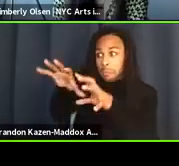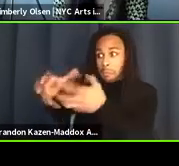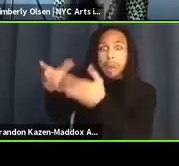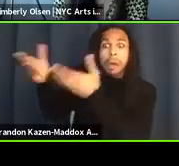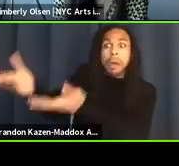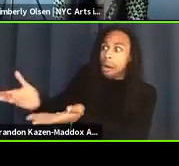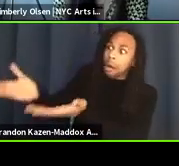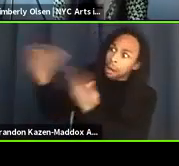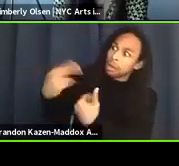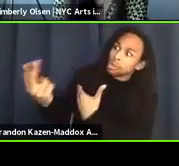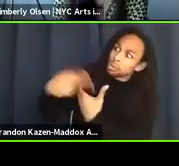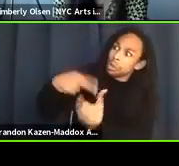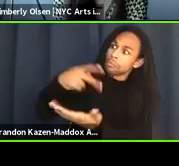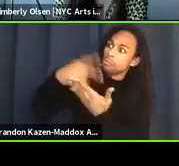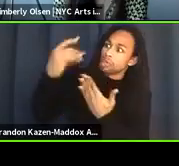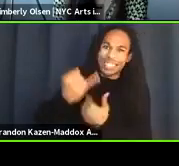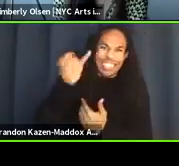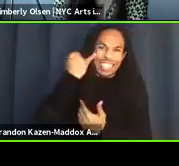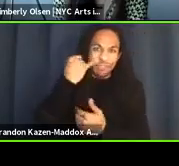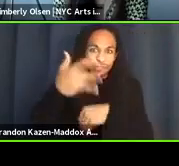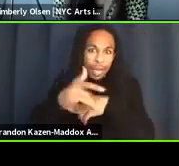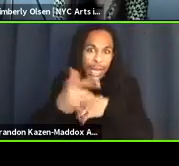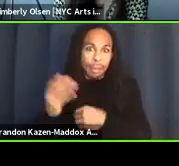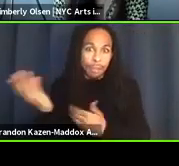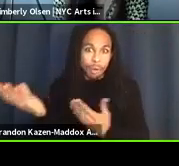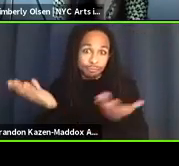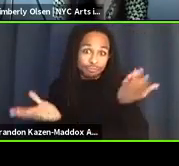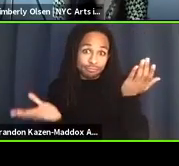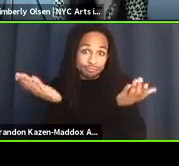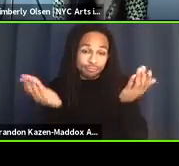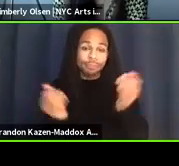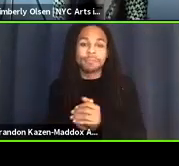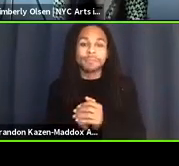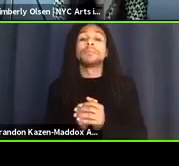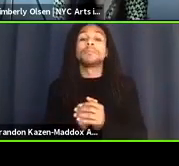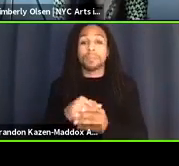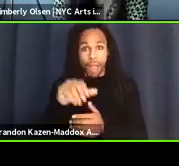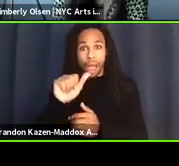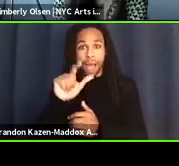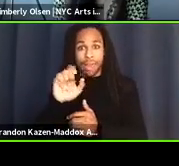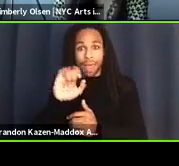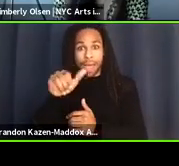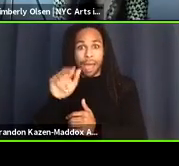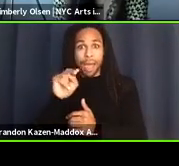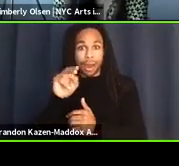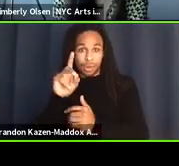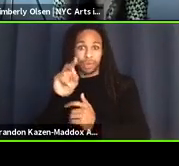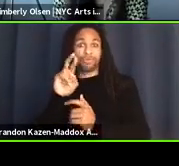are struggling to work full time all day and then you have a son or daughter, children